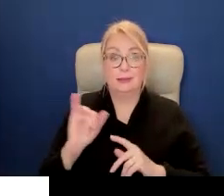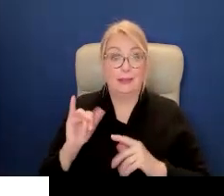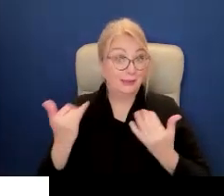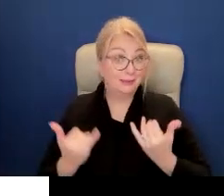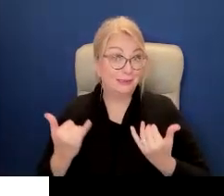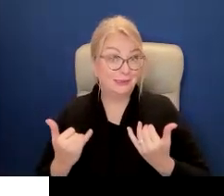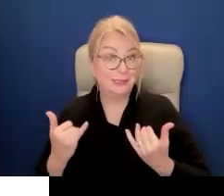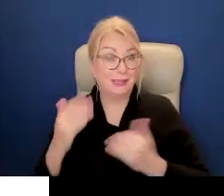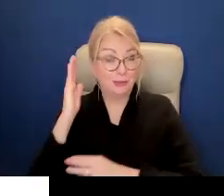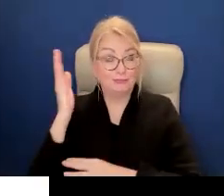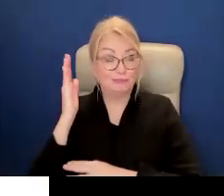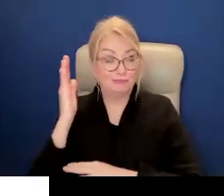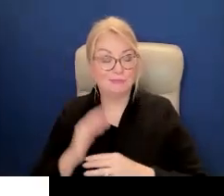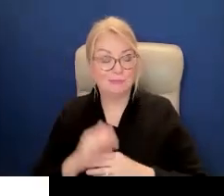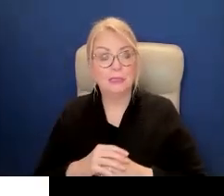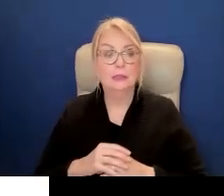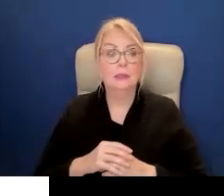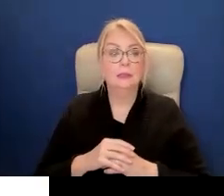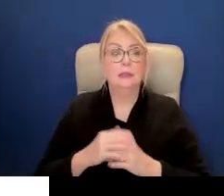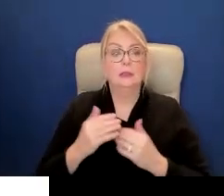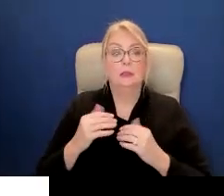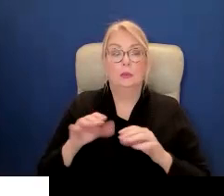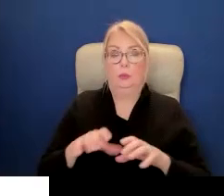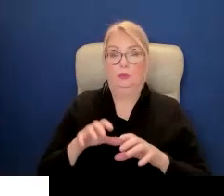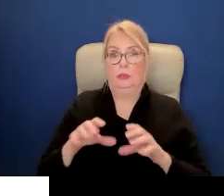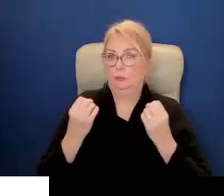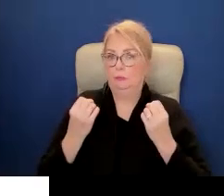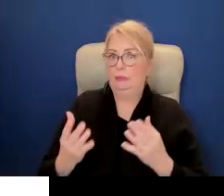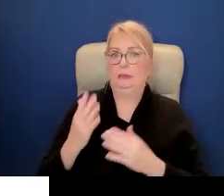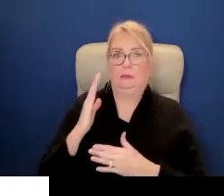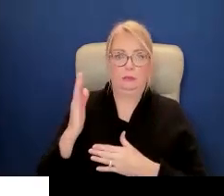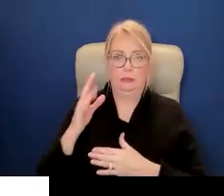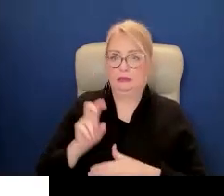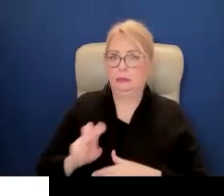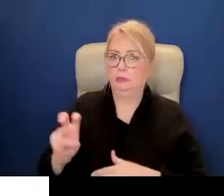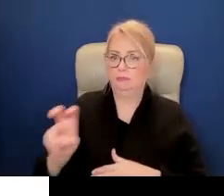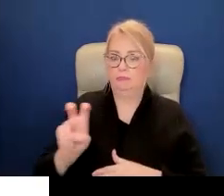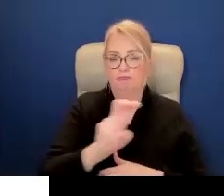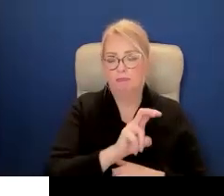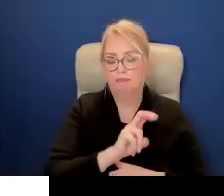I'm not sure, we do multiple events, presentations as each campus needs as well.